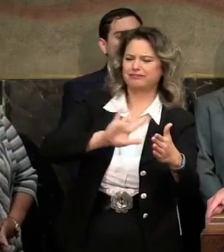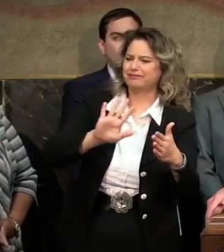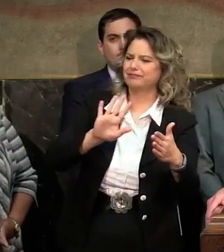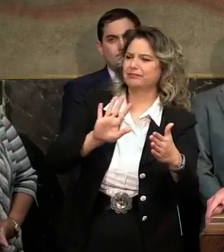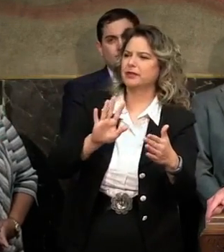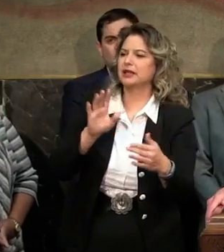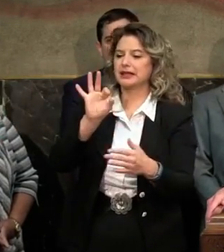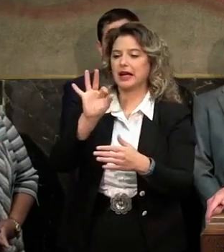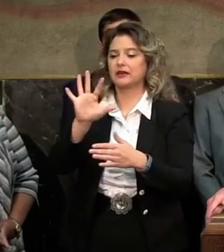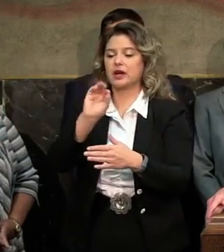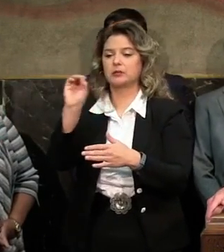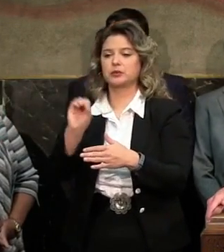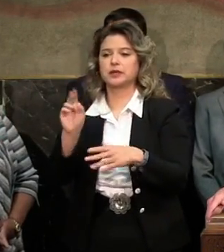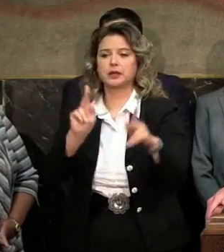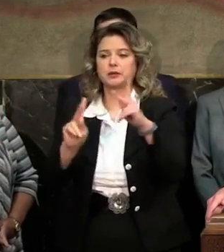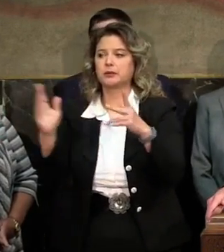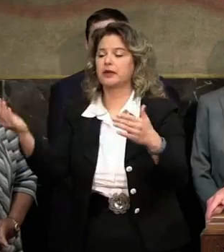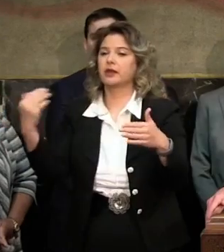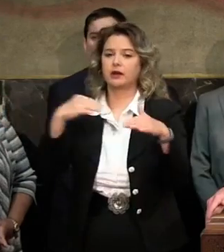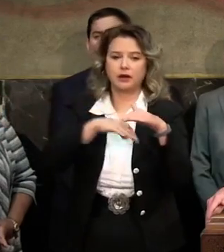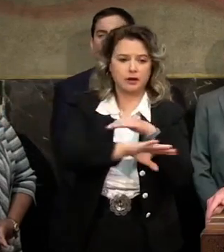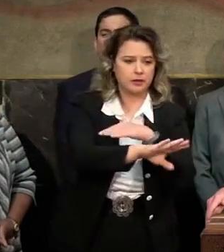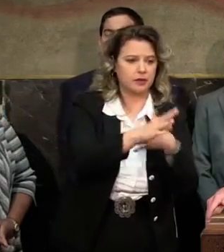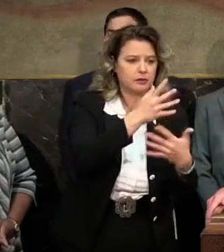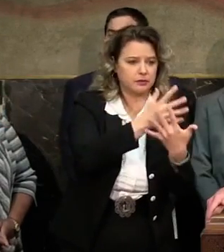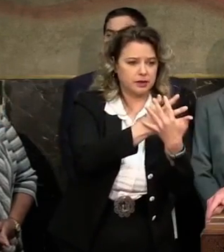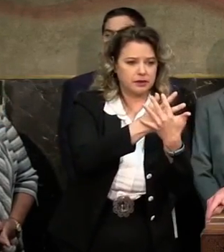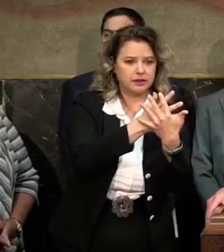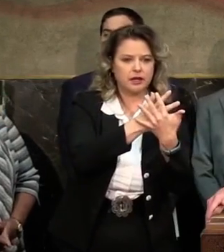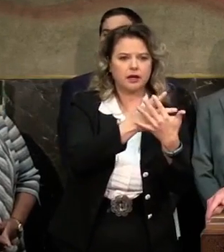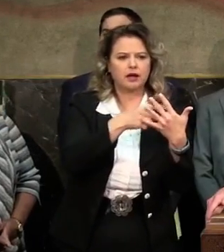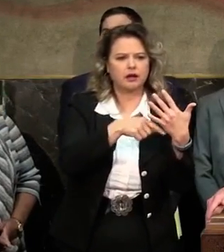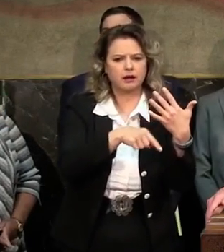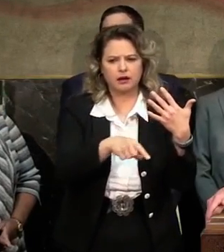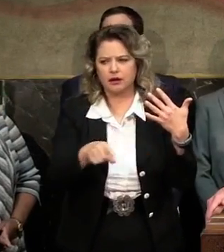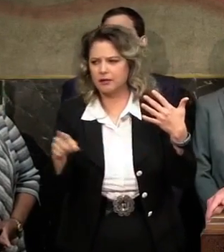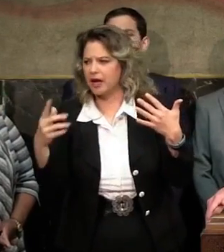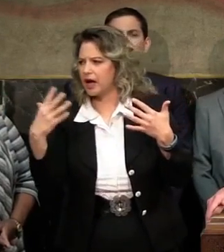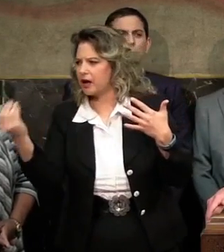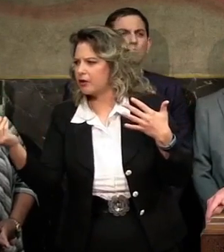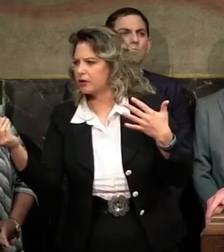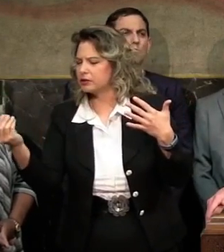of the people that come to prison or they come to prison or coming back to our communities we need to understand